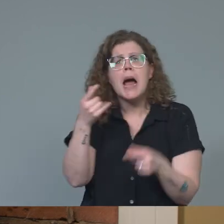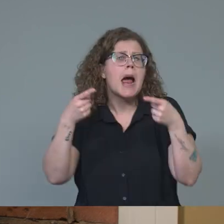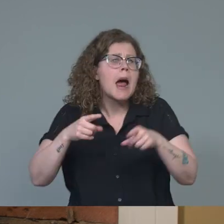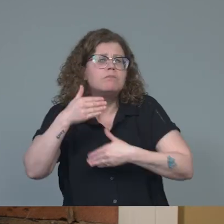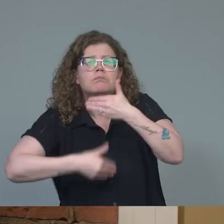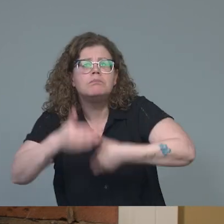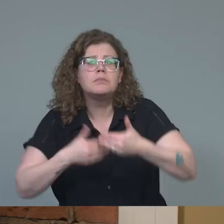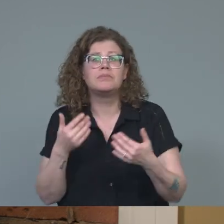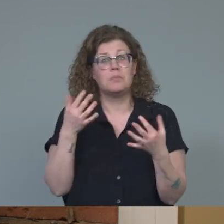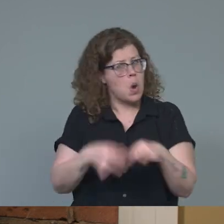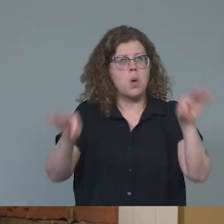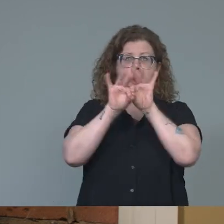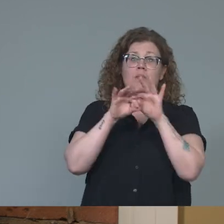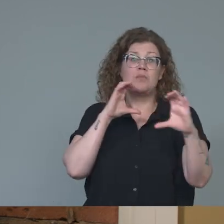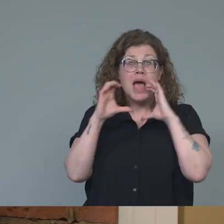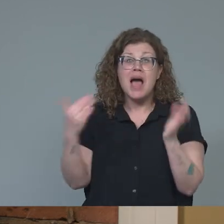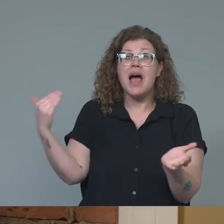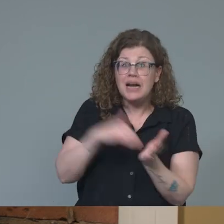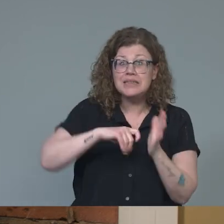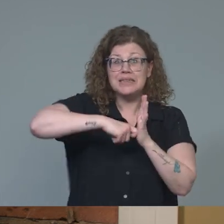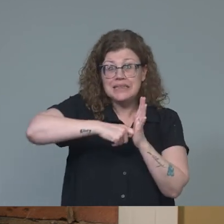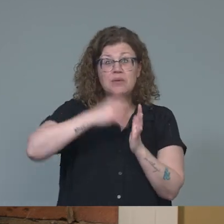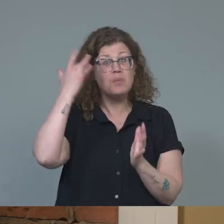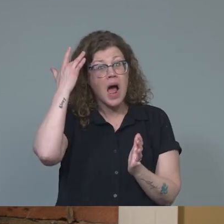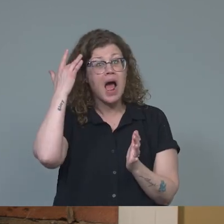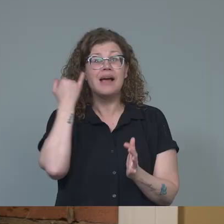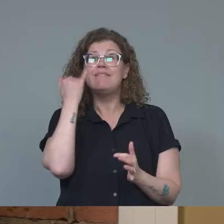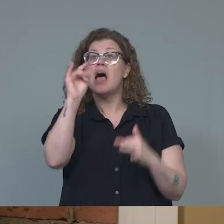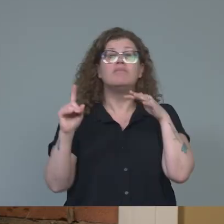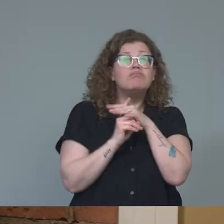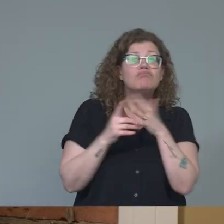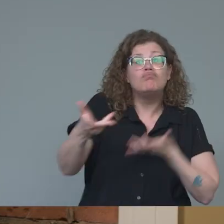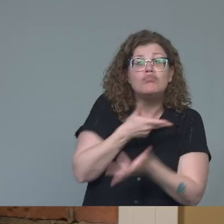drawing people in so they actually are the story themselves. They're the ones